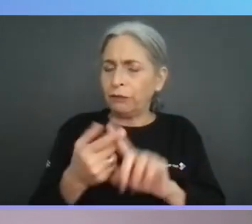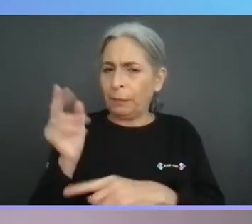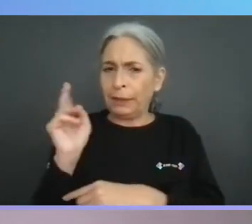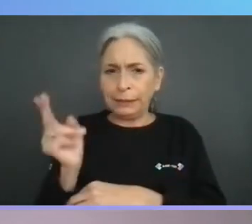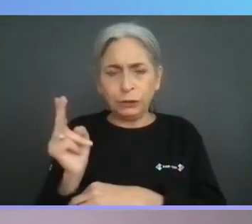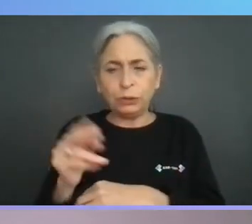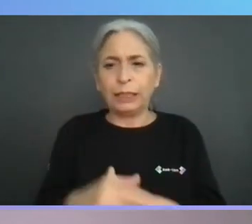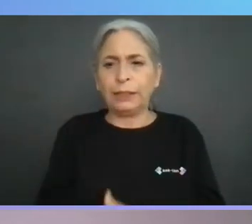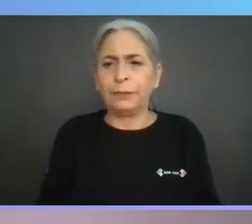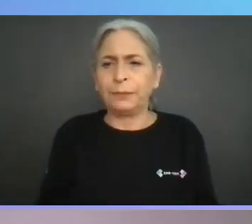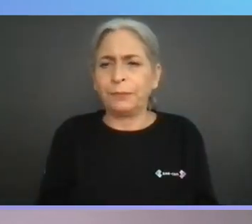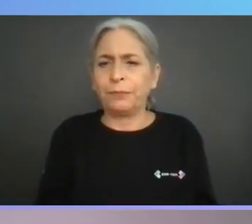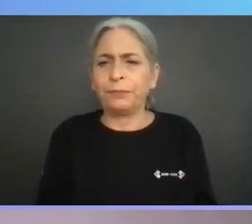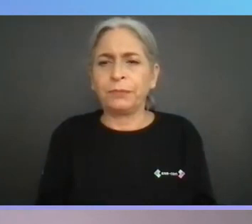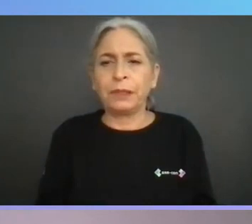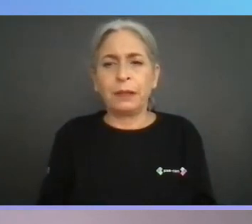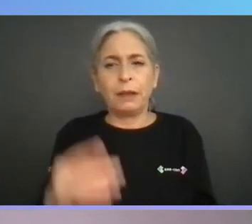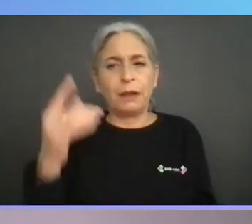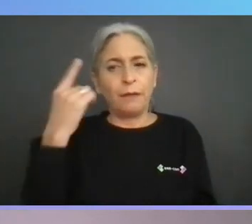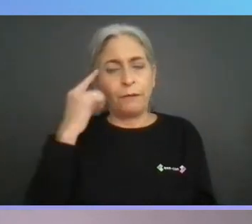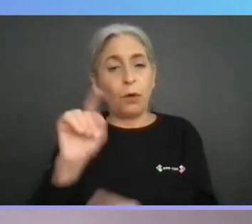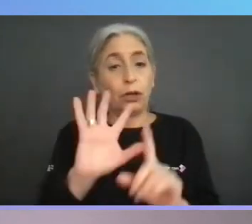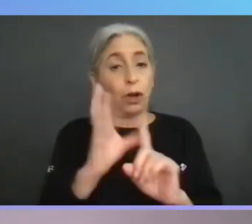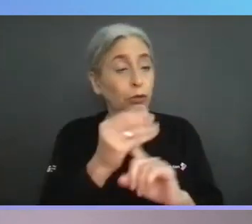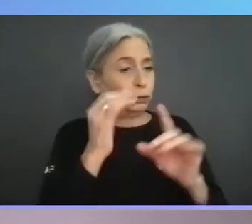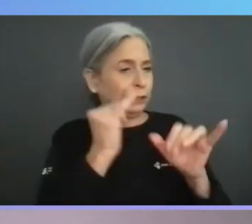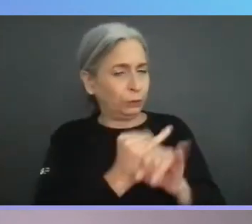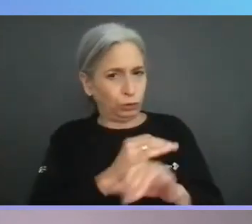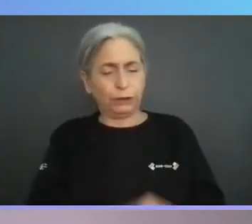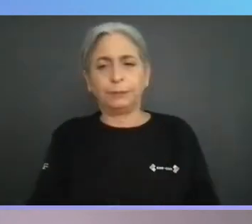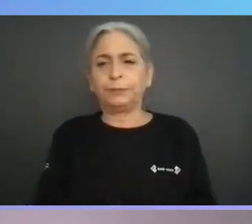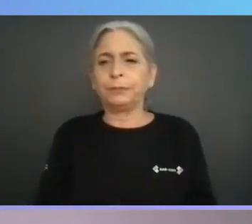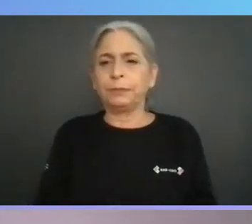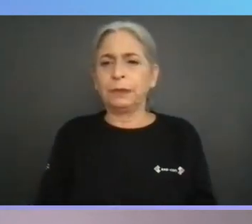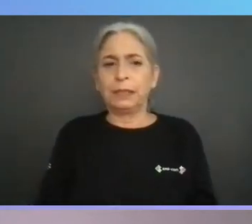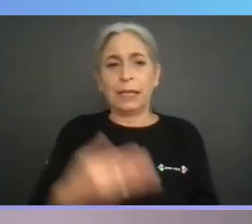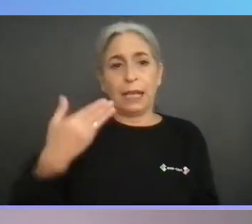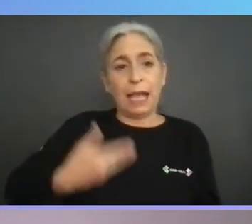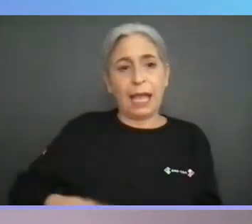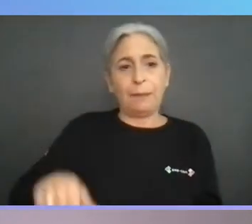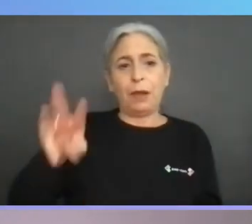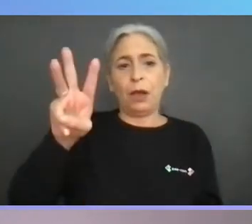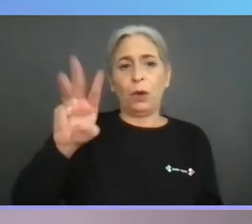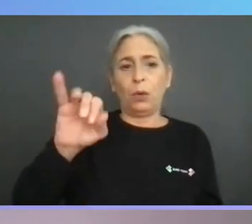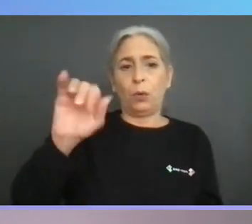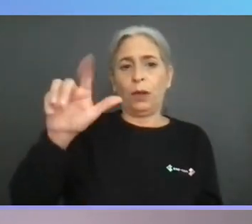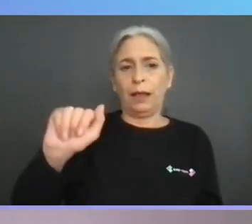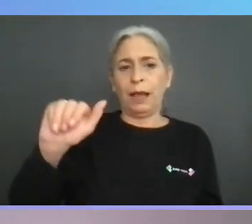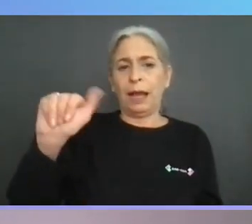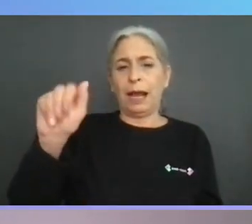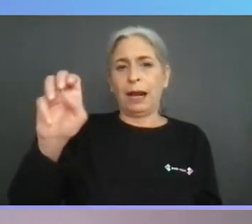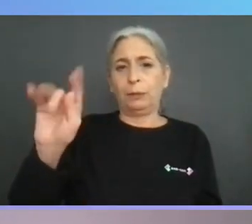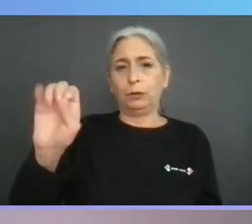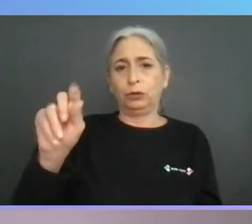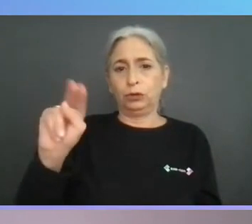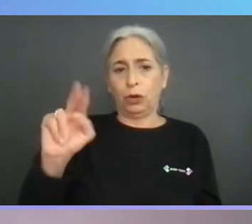alternatives for cultural institutions. I'm Willa Armstrong, accessibility architect at the Library of